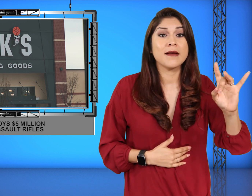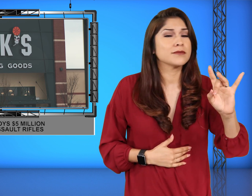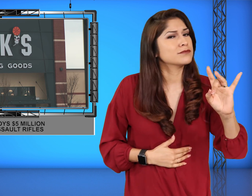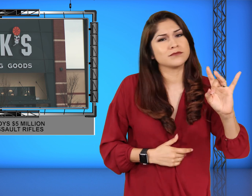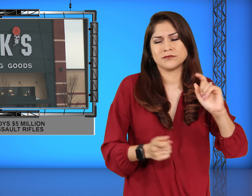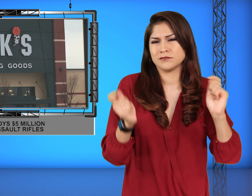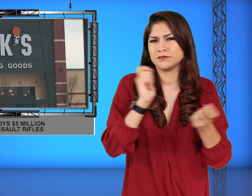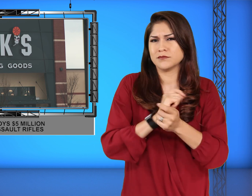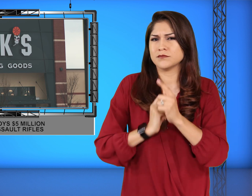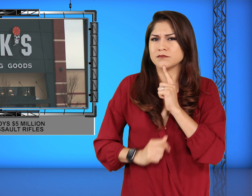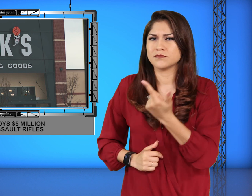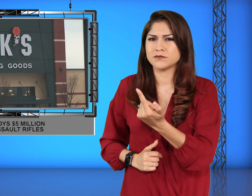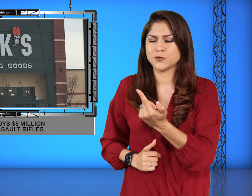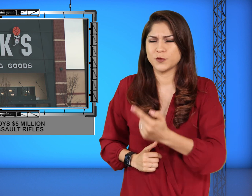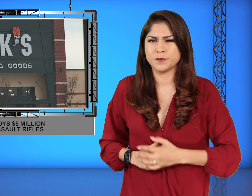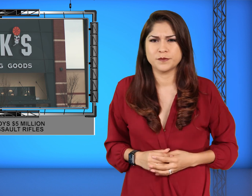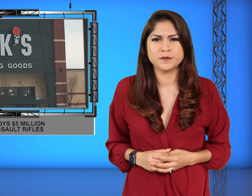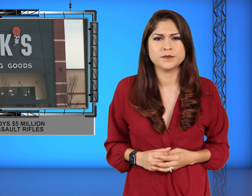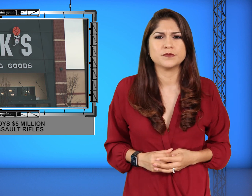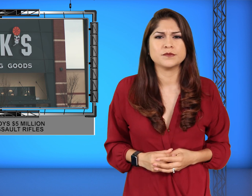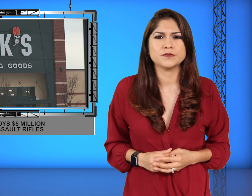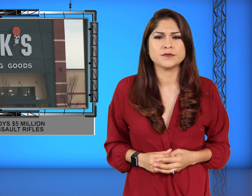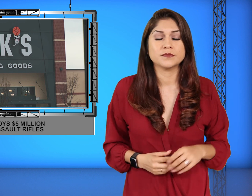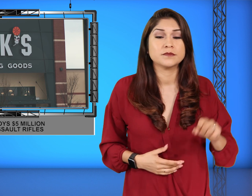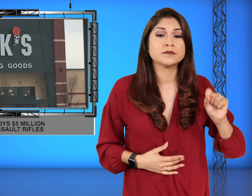age to 21 from 18.